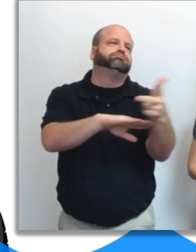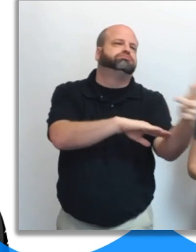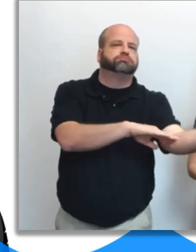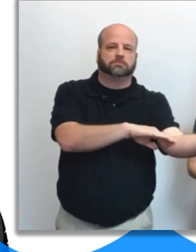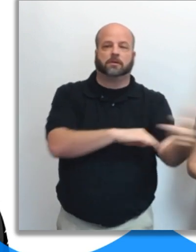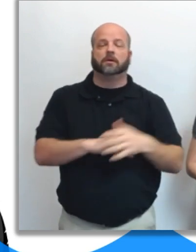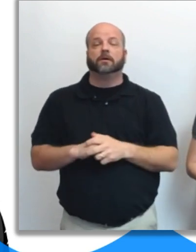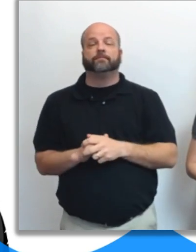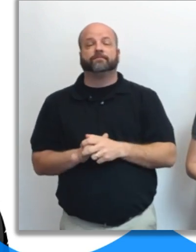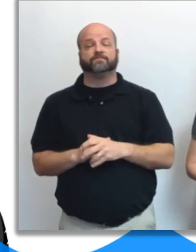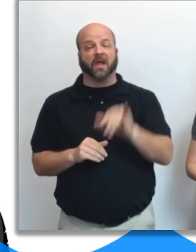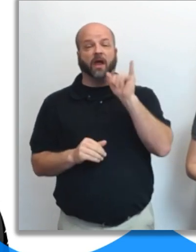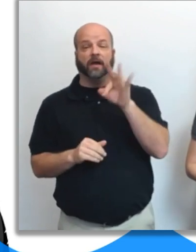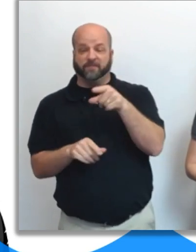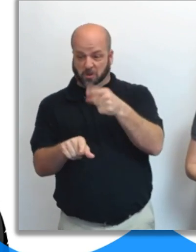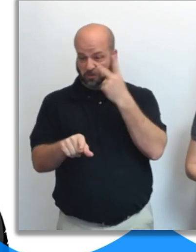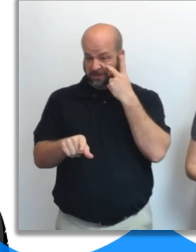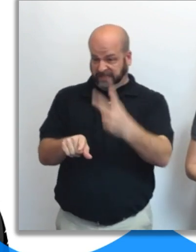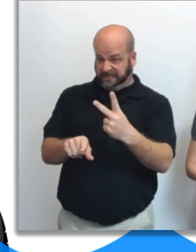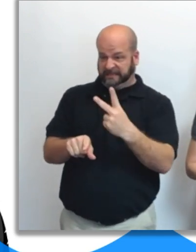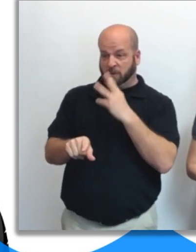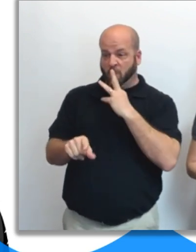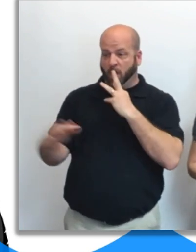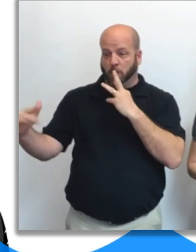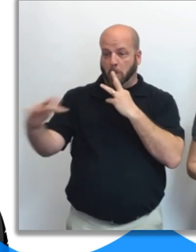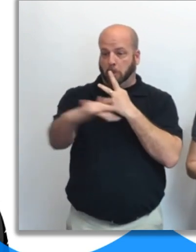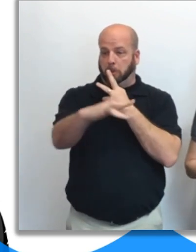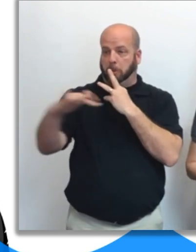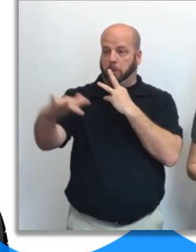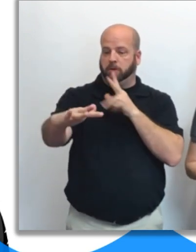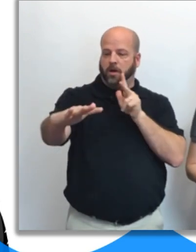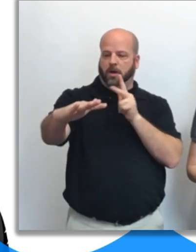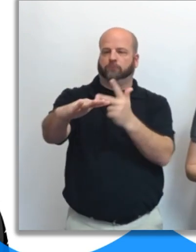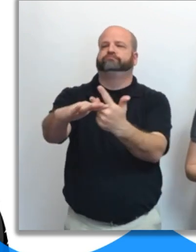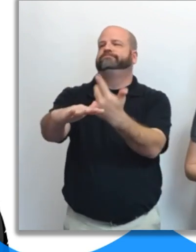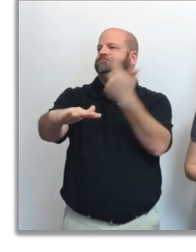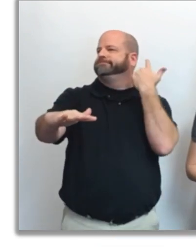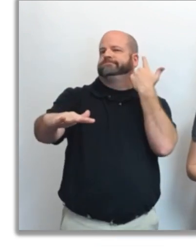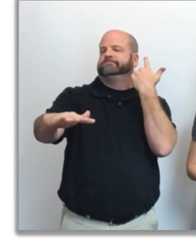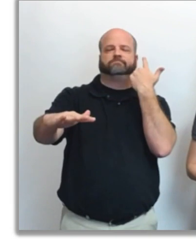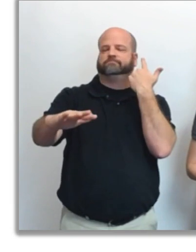If you encounter a flooded roadway: turn around, don’t drown!